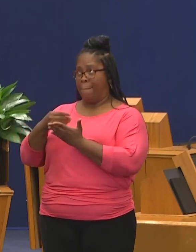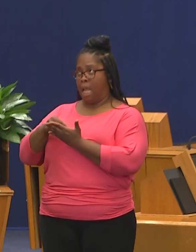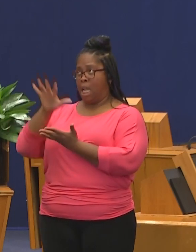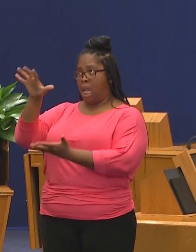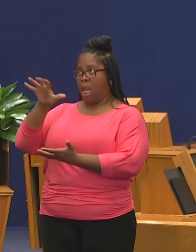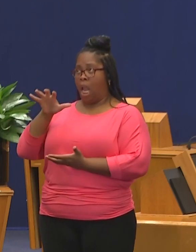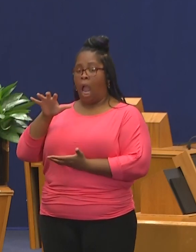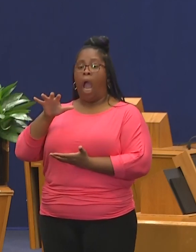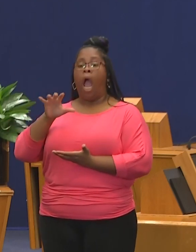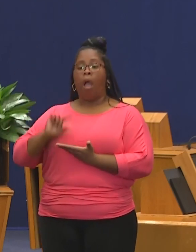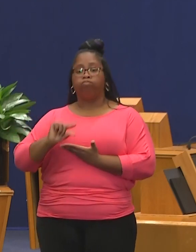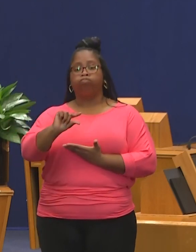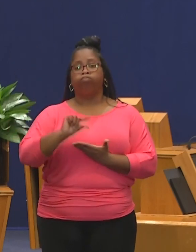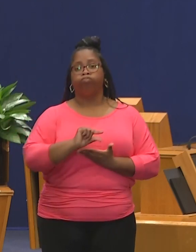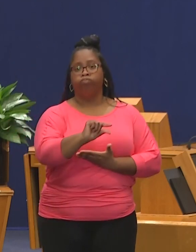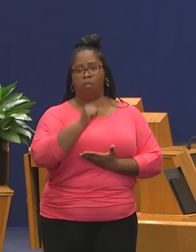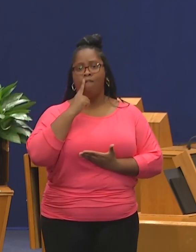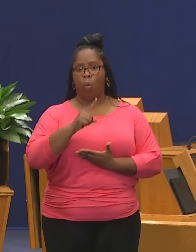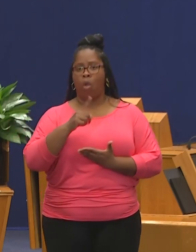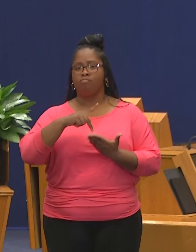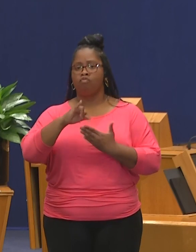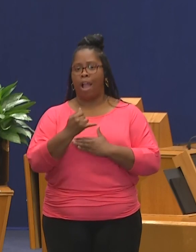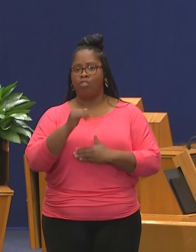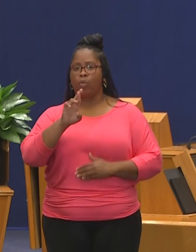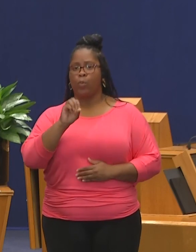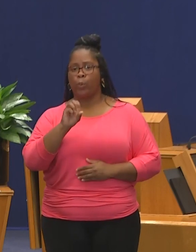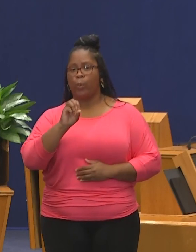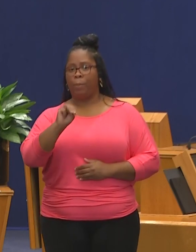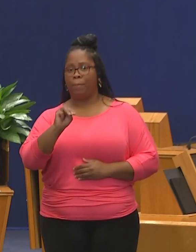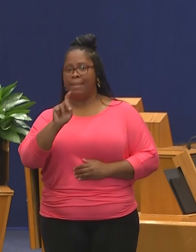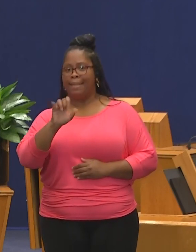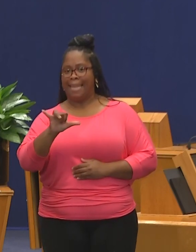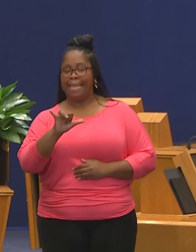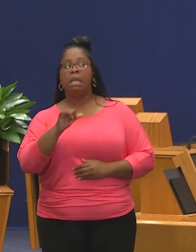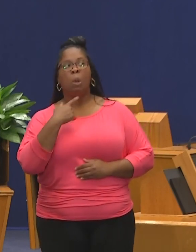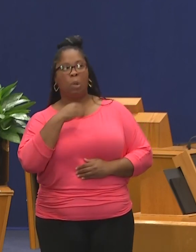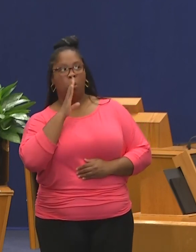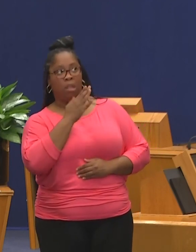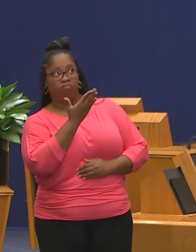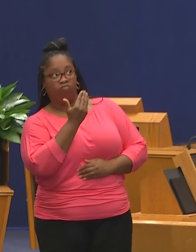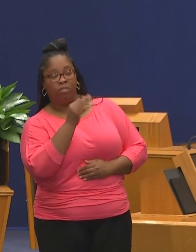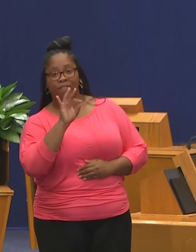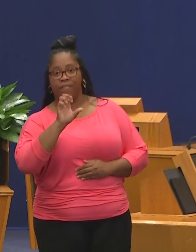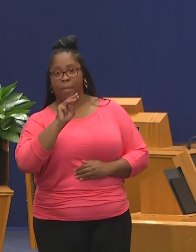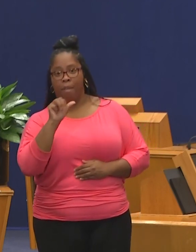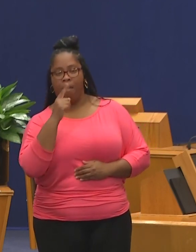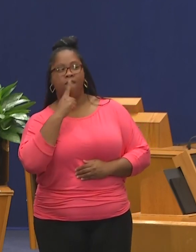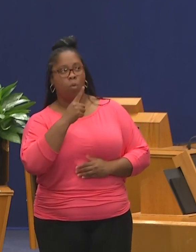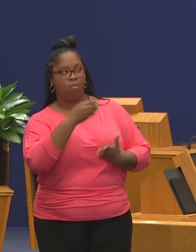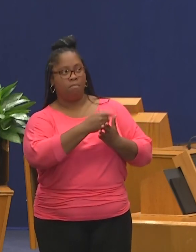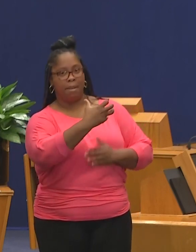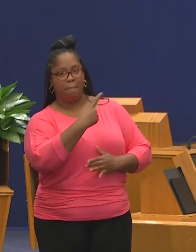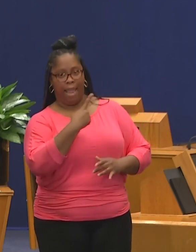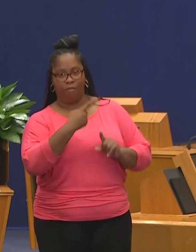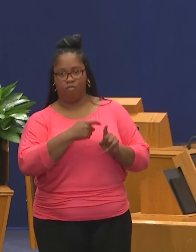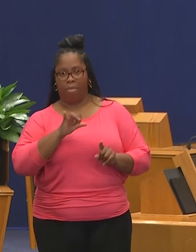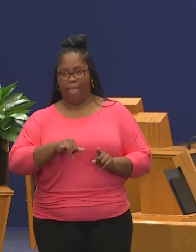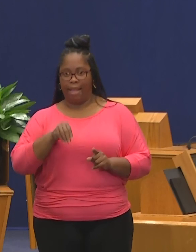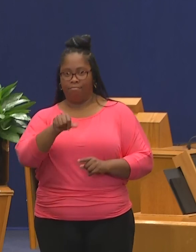LEVERAGING MONEY WE RECEIVED FROM THE STATE FOR PROJECT ROOM KEY AND WILL ALSO BE LOOKING TO FEMA FOR FEDERAL REIMBURSEMENT